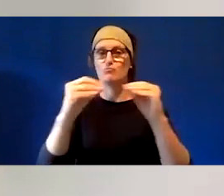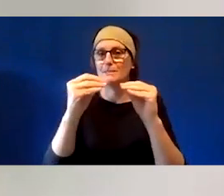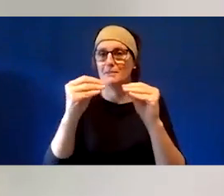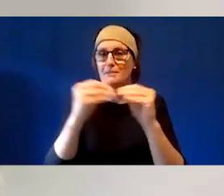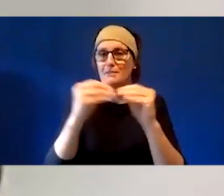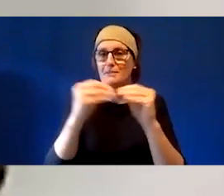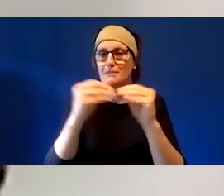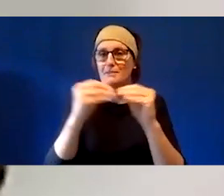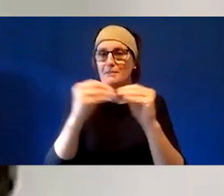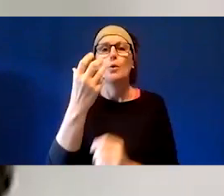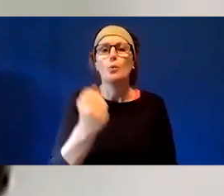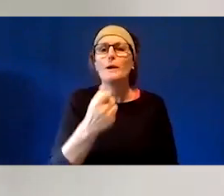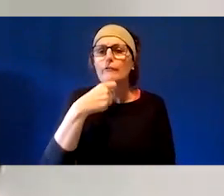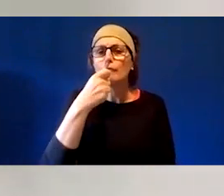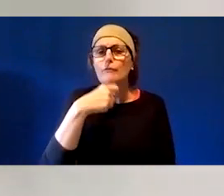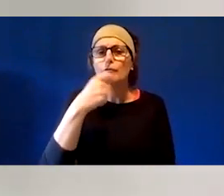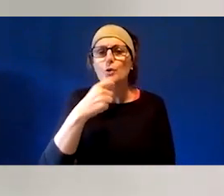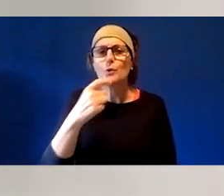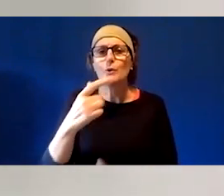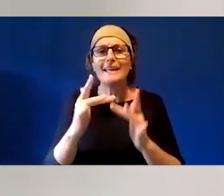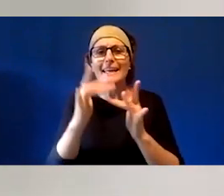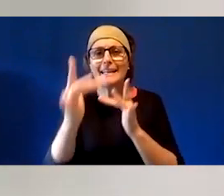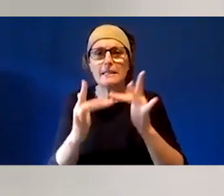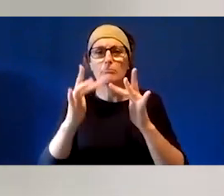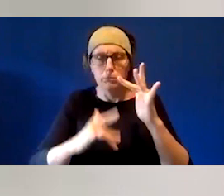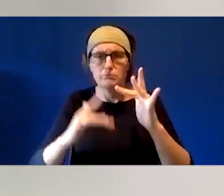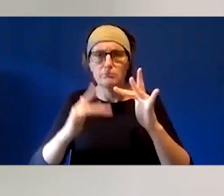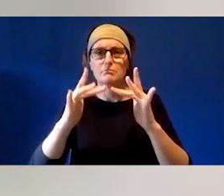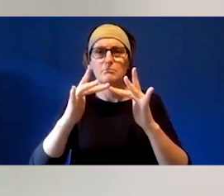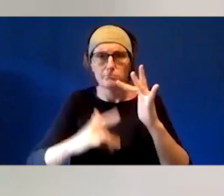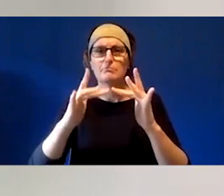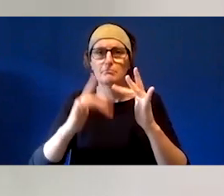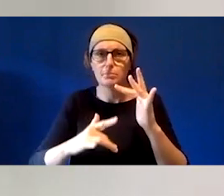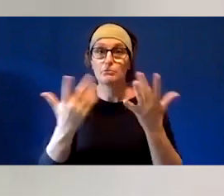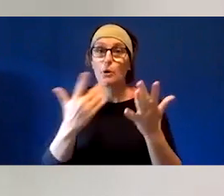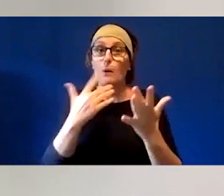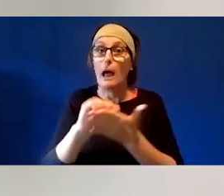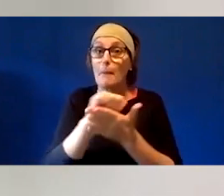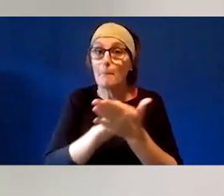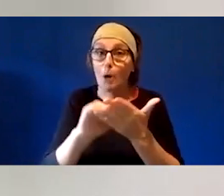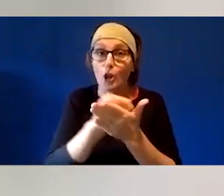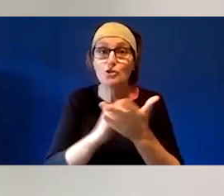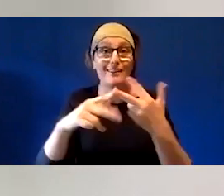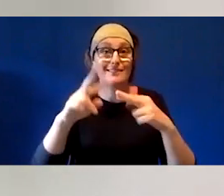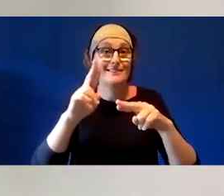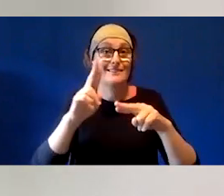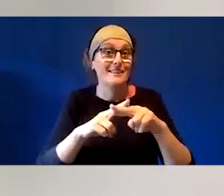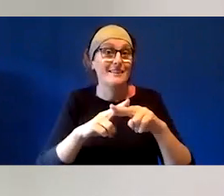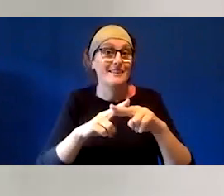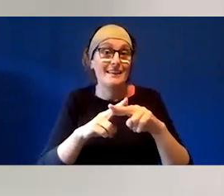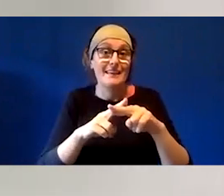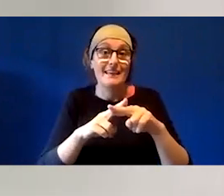few little internet glitches, so I apologise if I get stuck in a